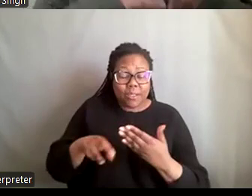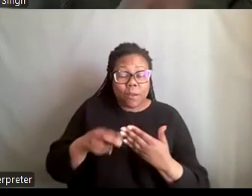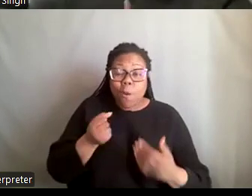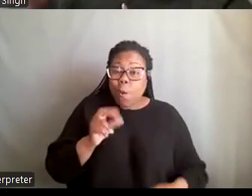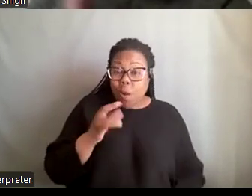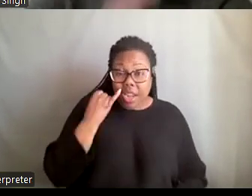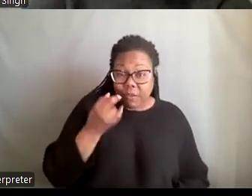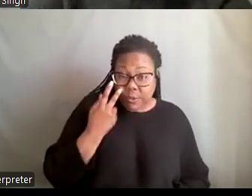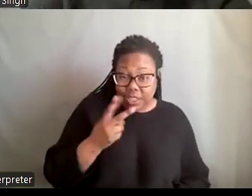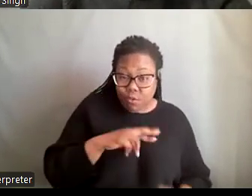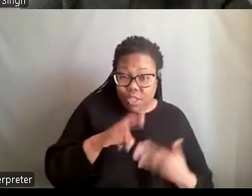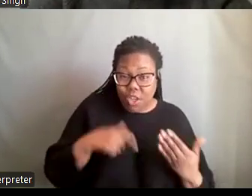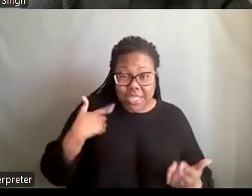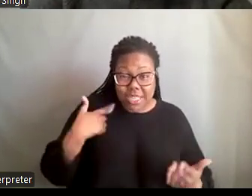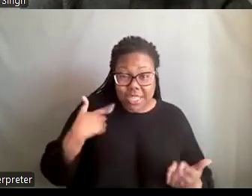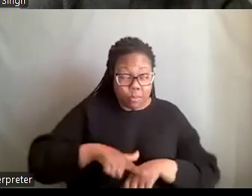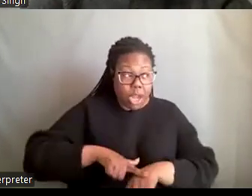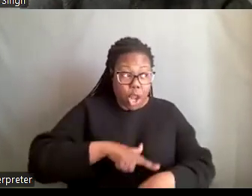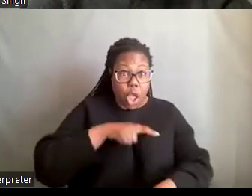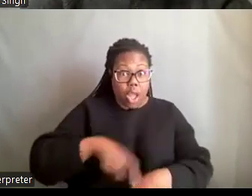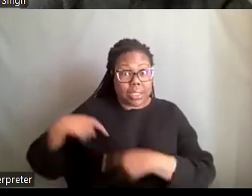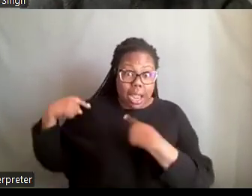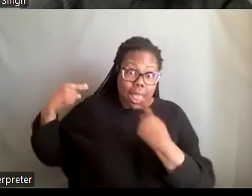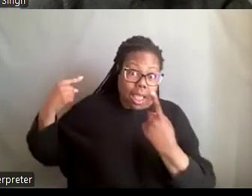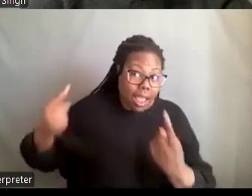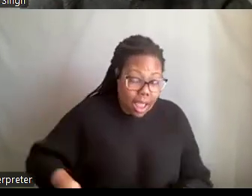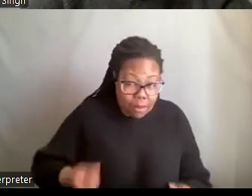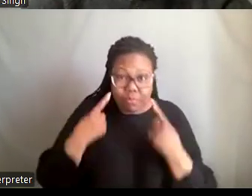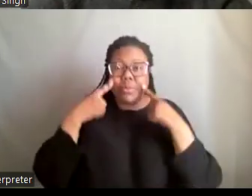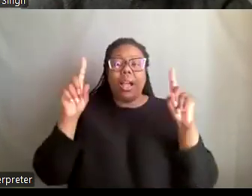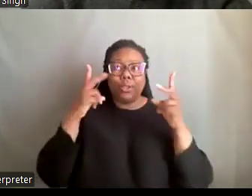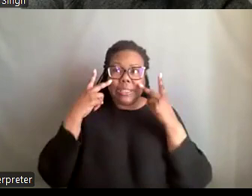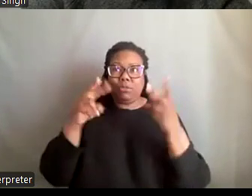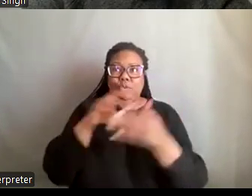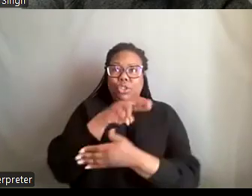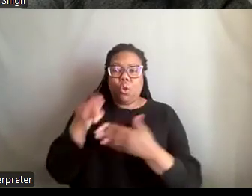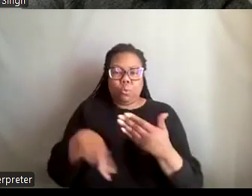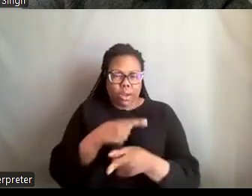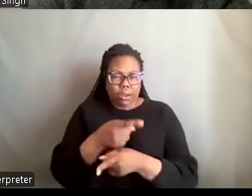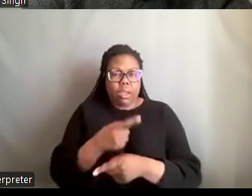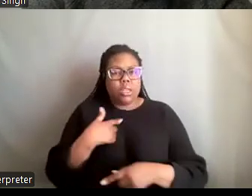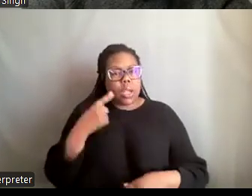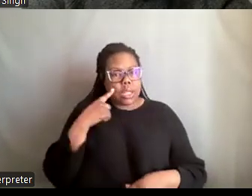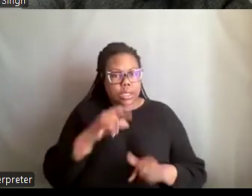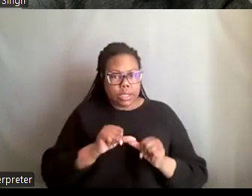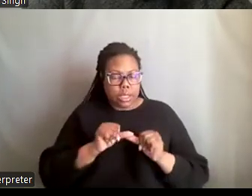really always seeing the results of it. Or if you do see the results, it's like after a very long time. So I